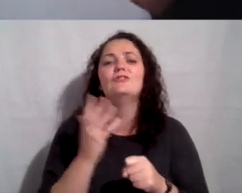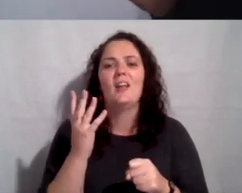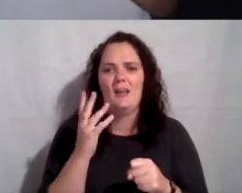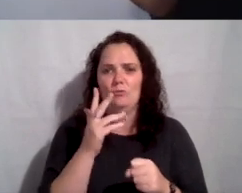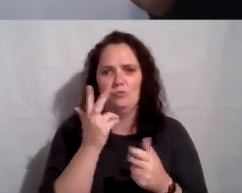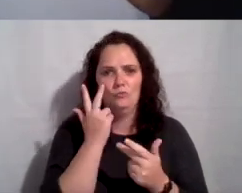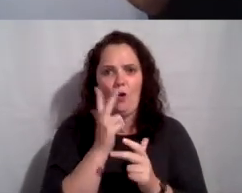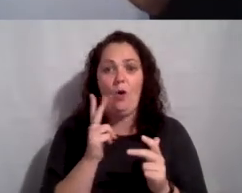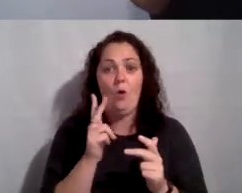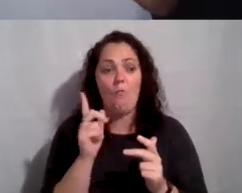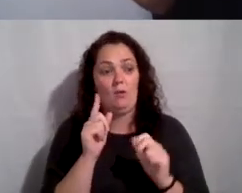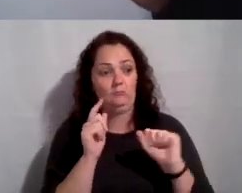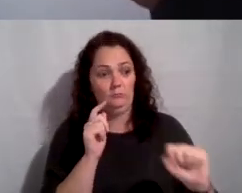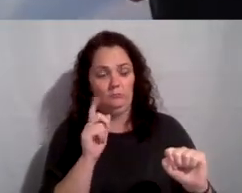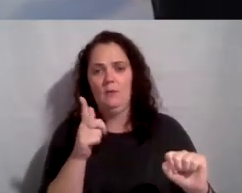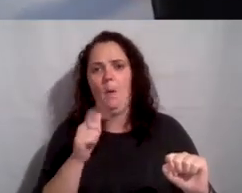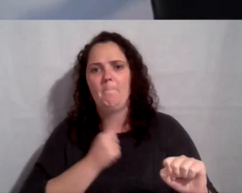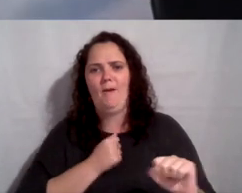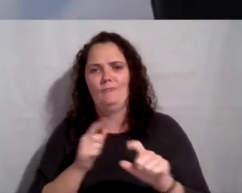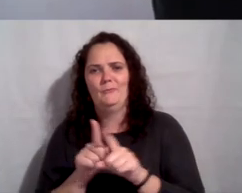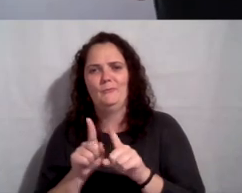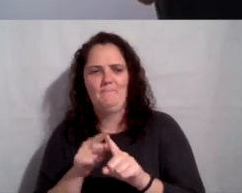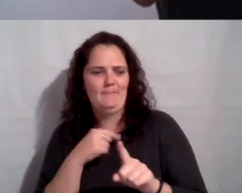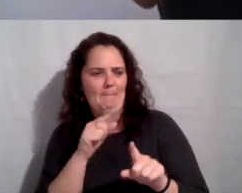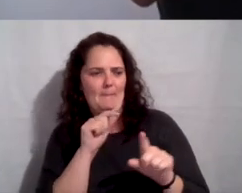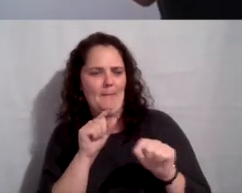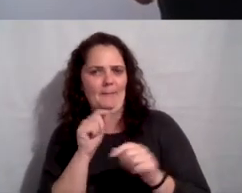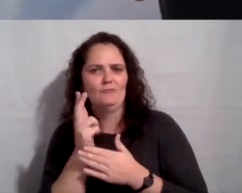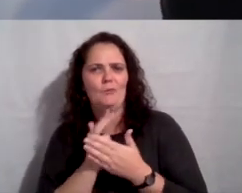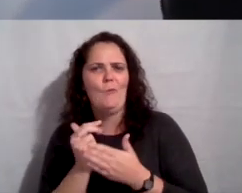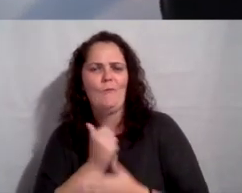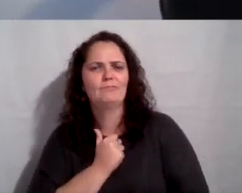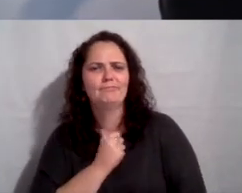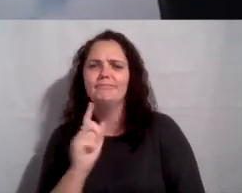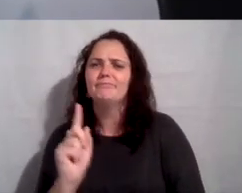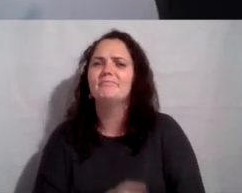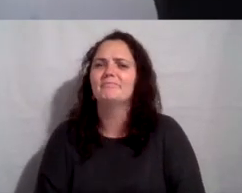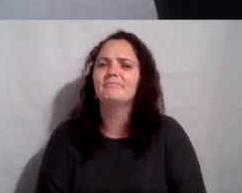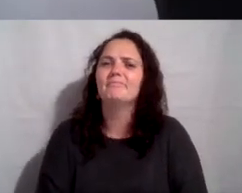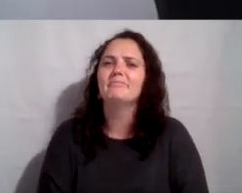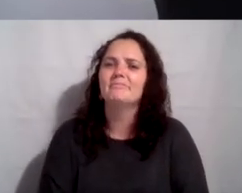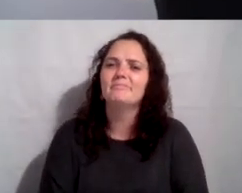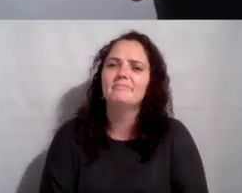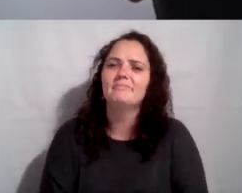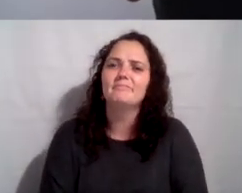not just what the model is doing.